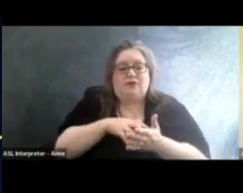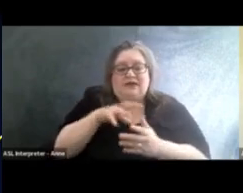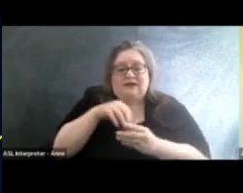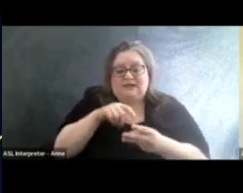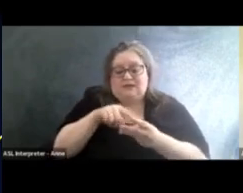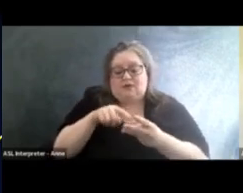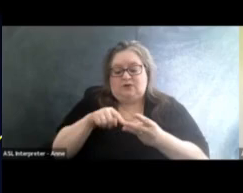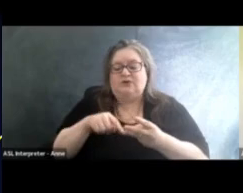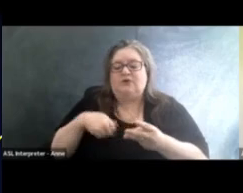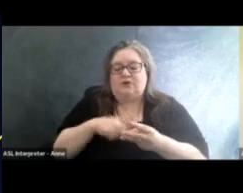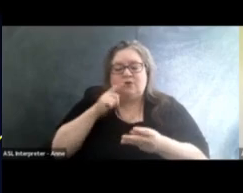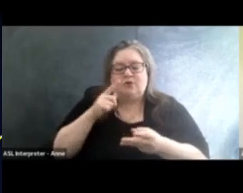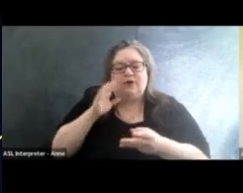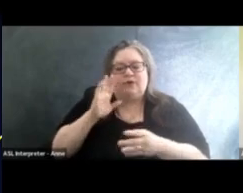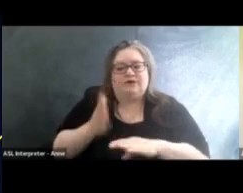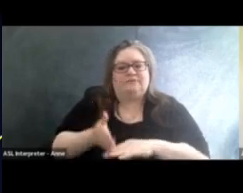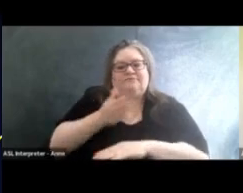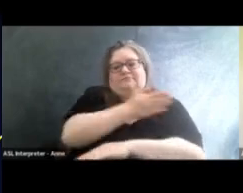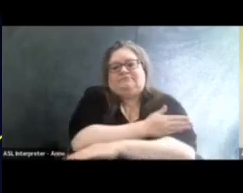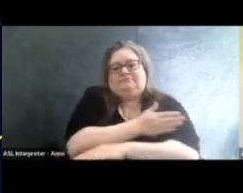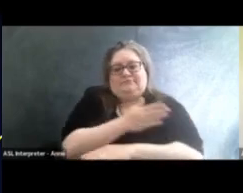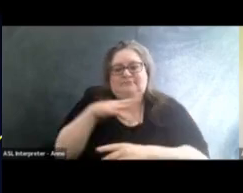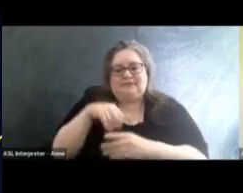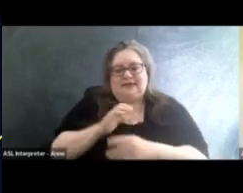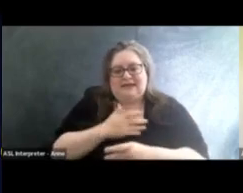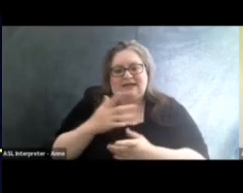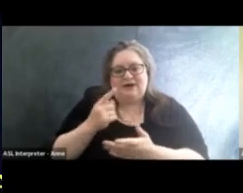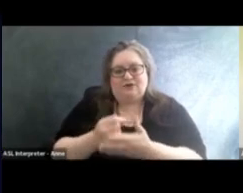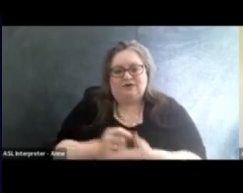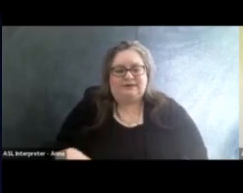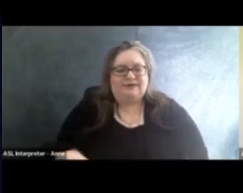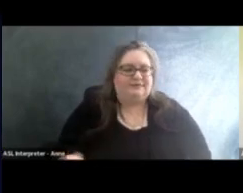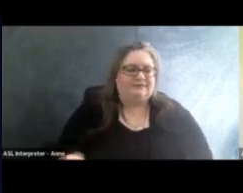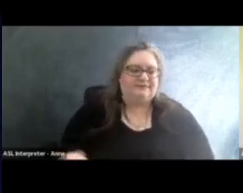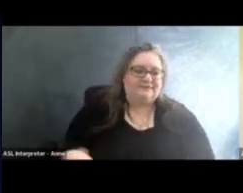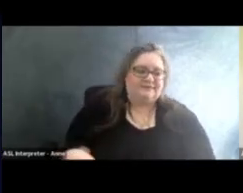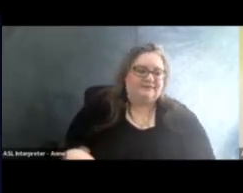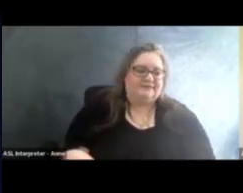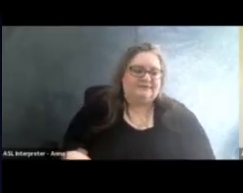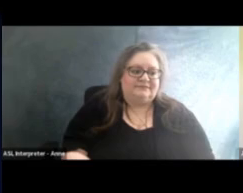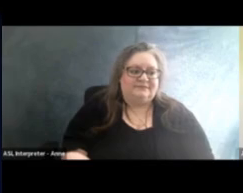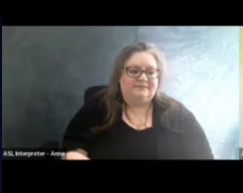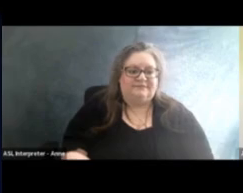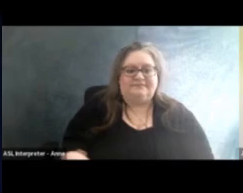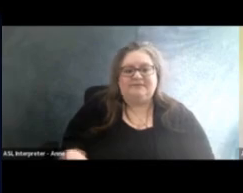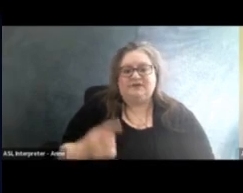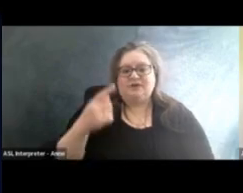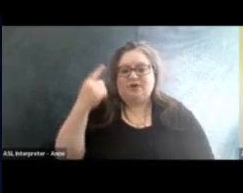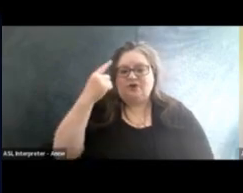we would make major strides in our in our treatment. So neurologic informed care is a